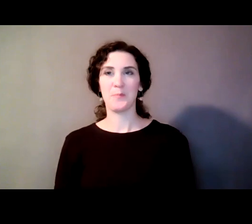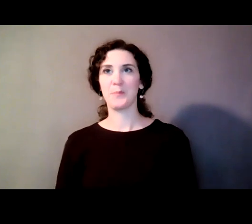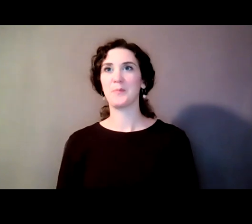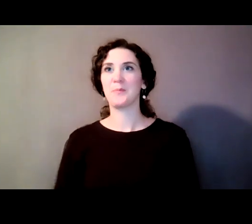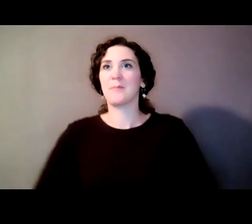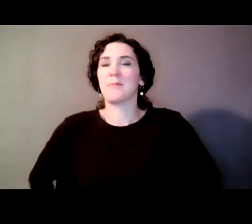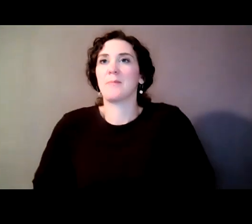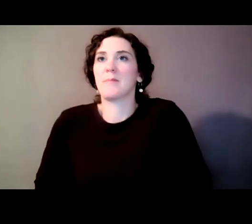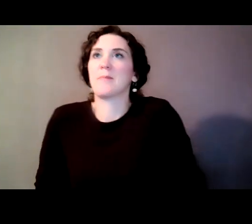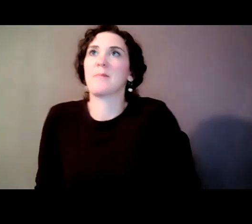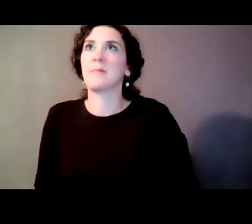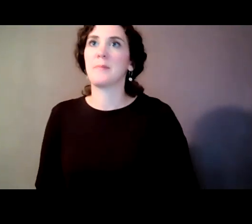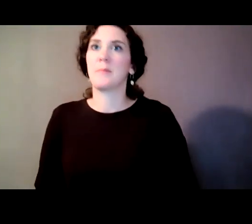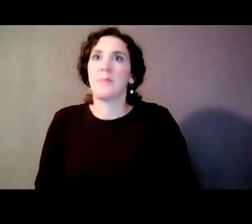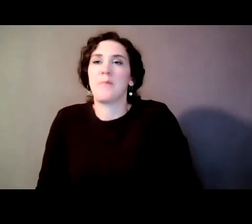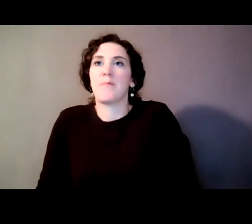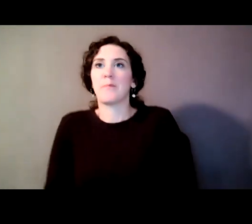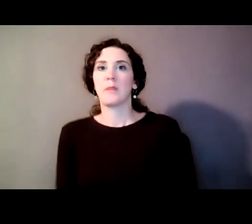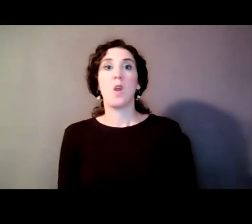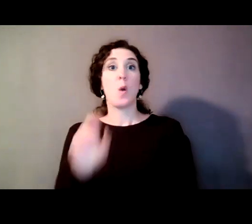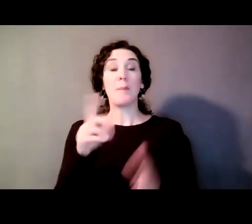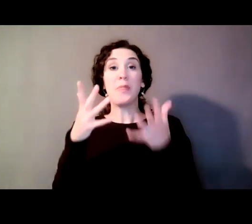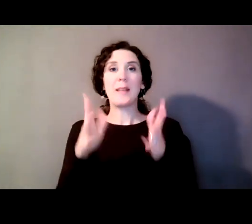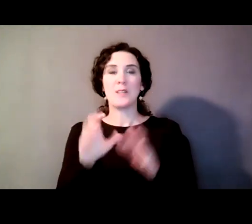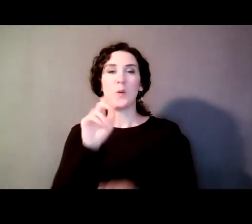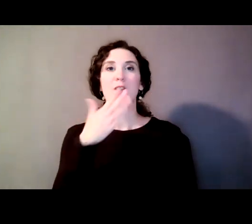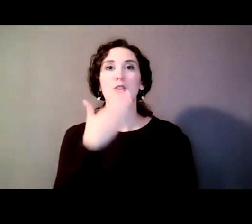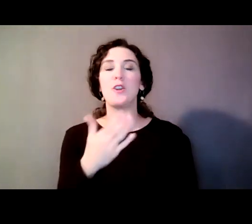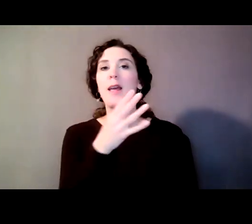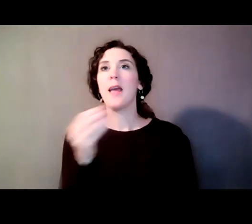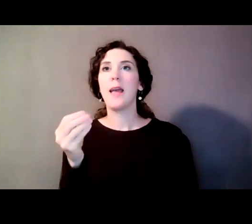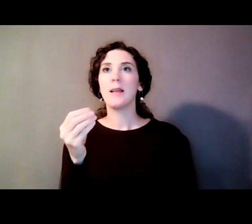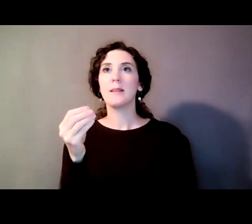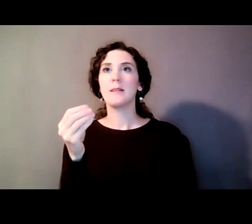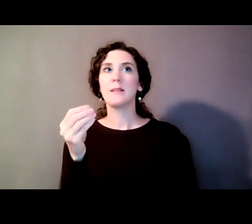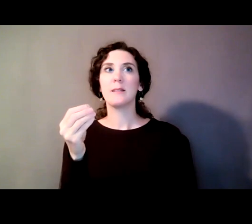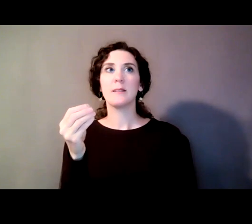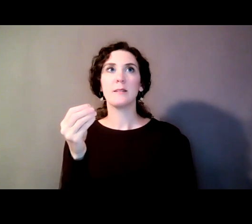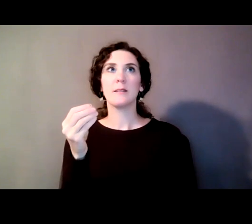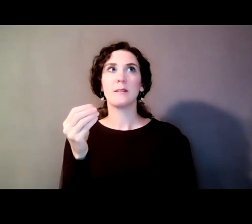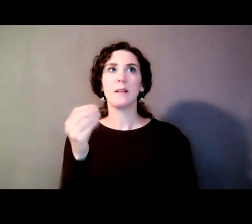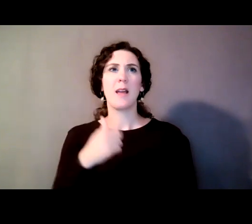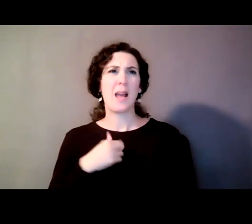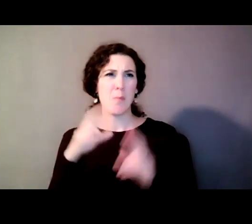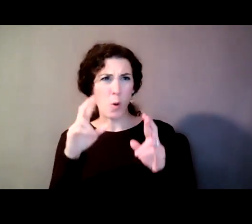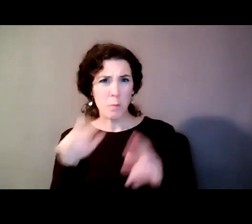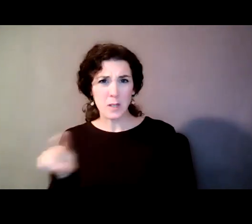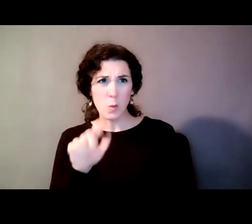And that is it. Okay, good. I am hoping that you guys can see the screen.